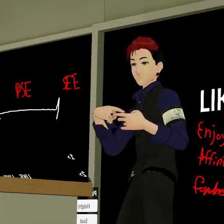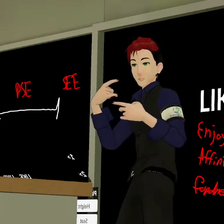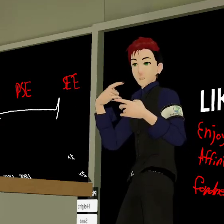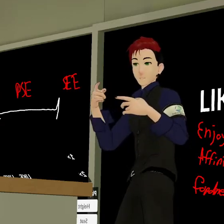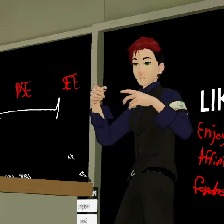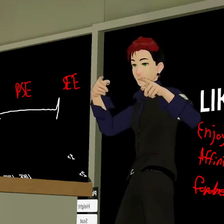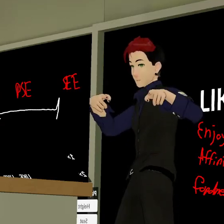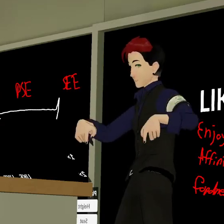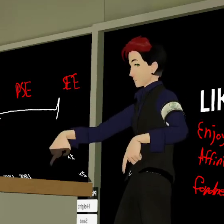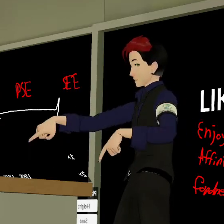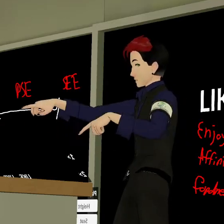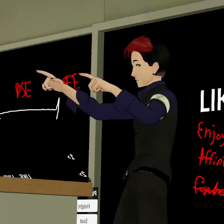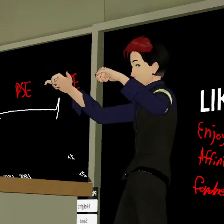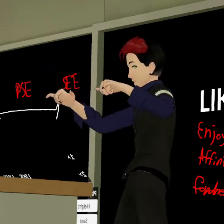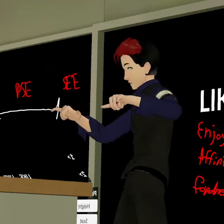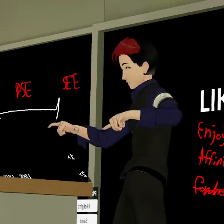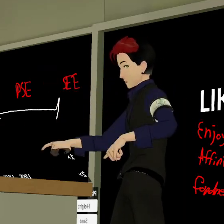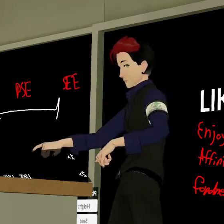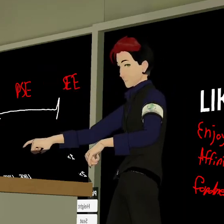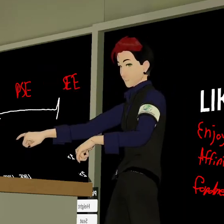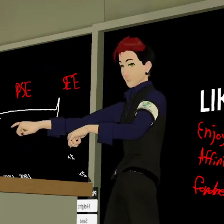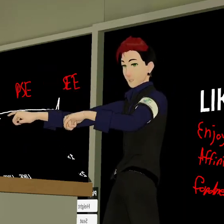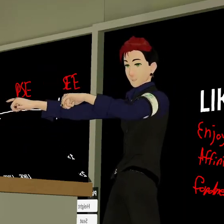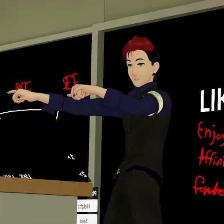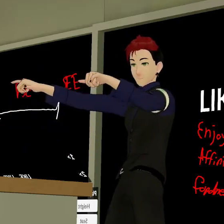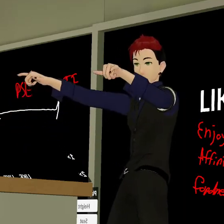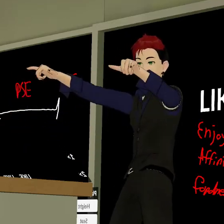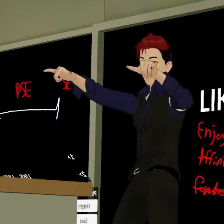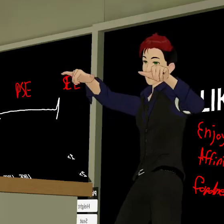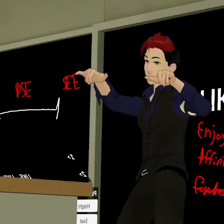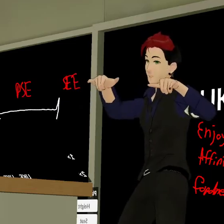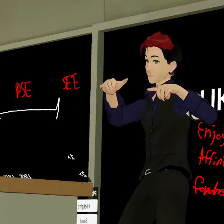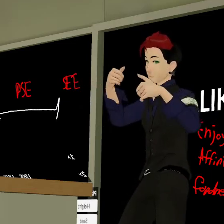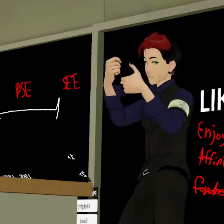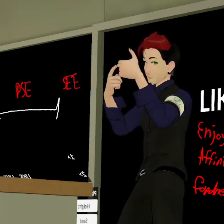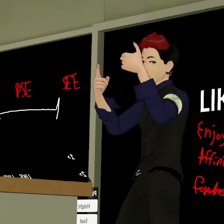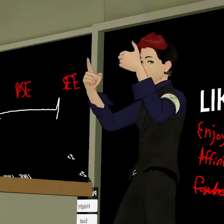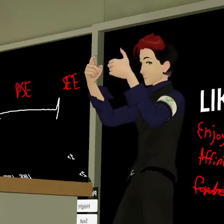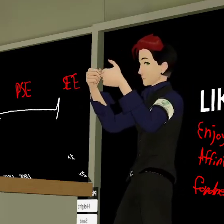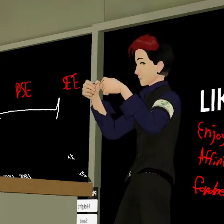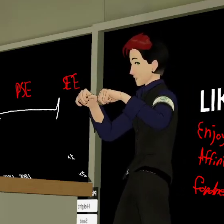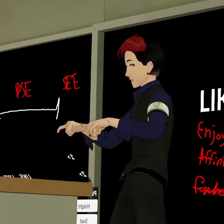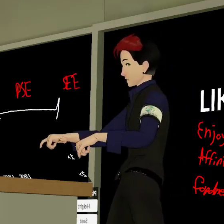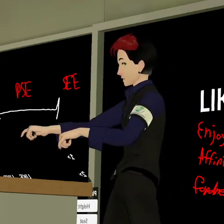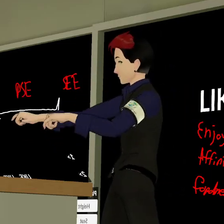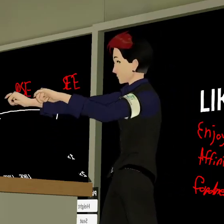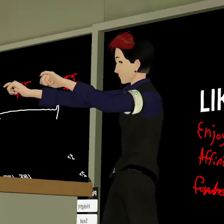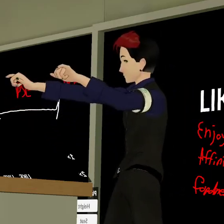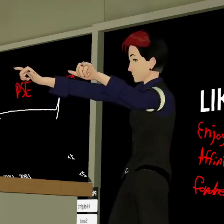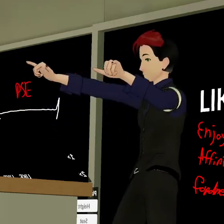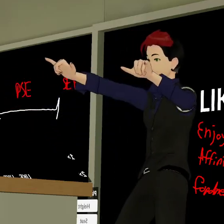I can say that everybody is all alike by including everybody in the sign